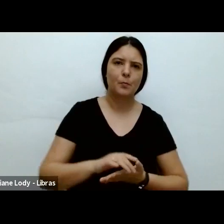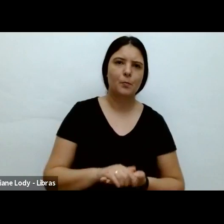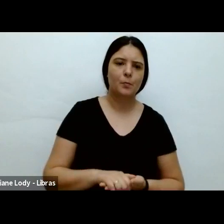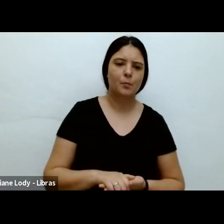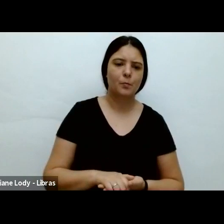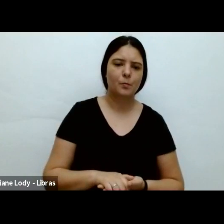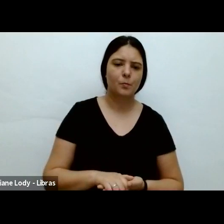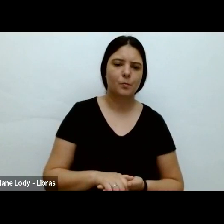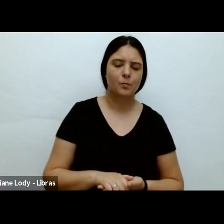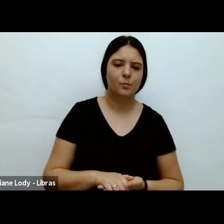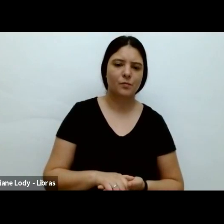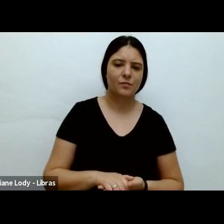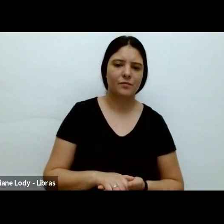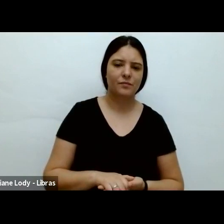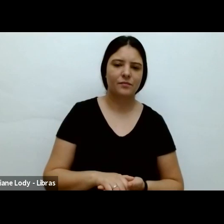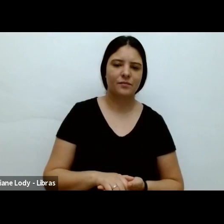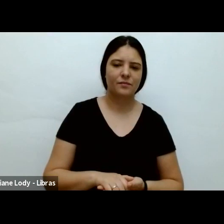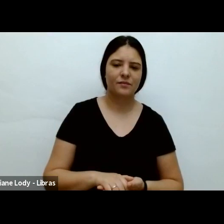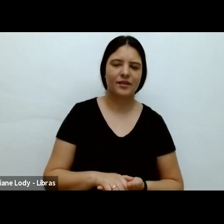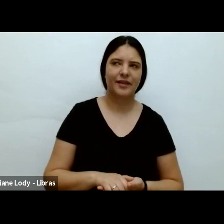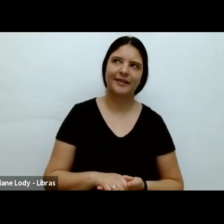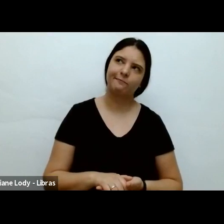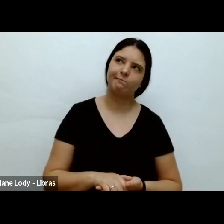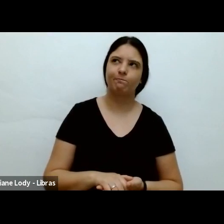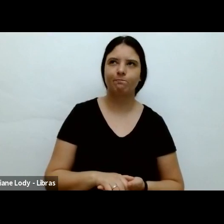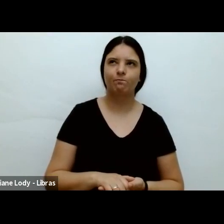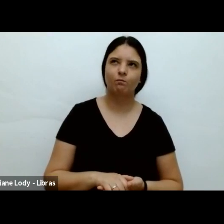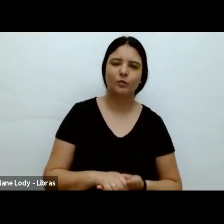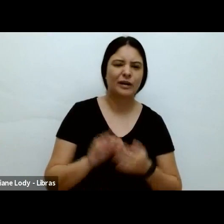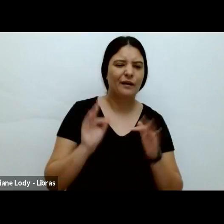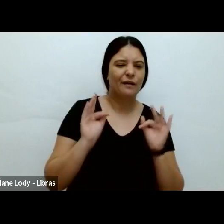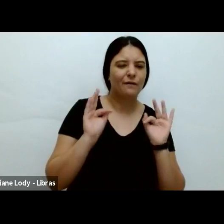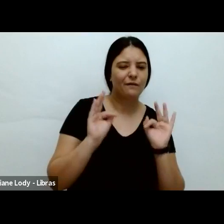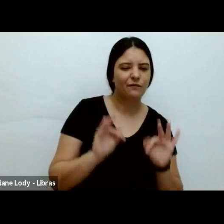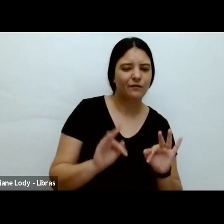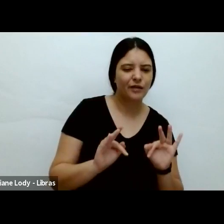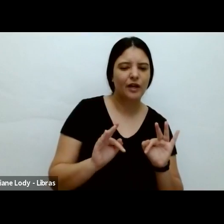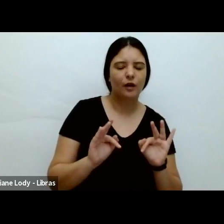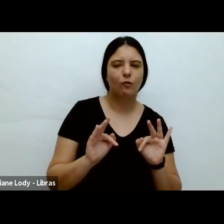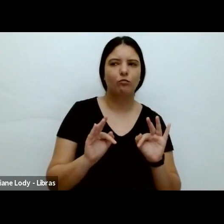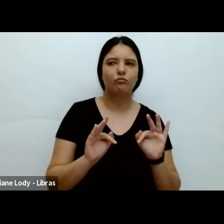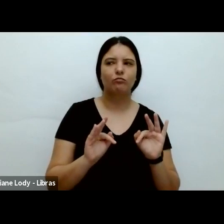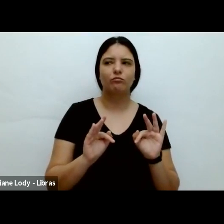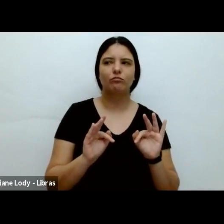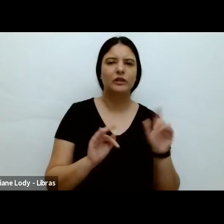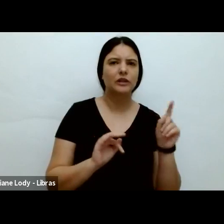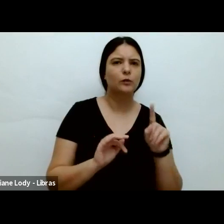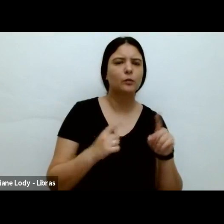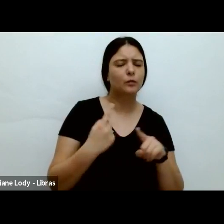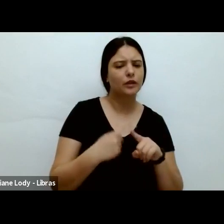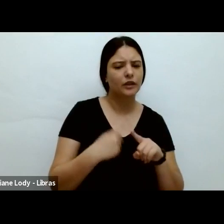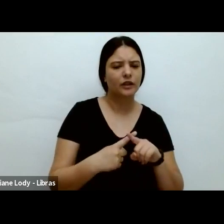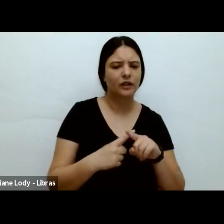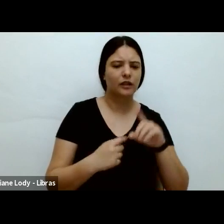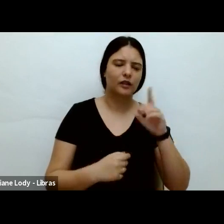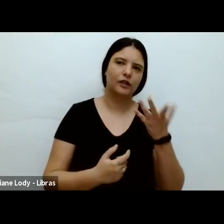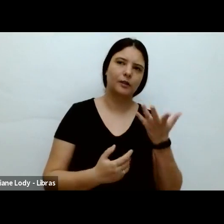not Birth list because the IDeal constitute. state. in which. the rights and.